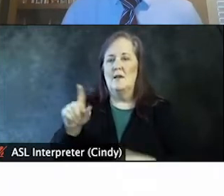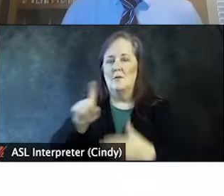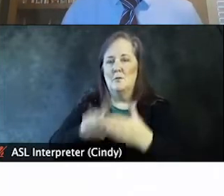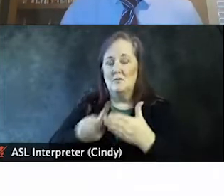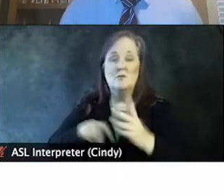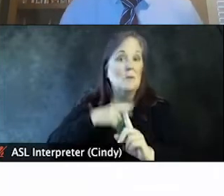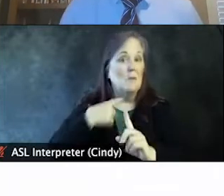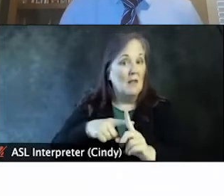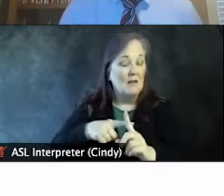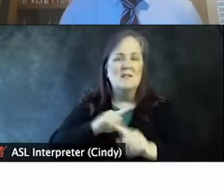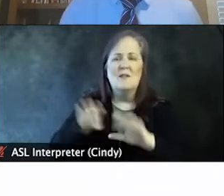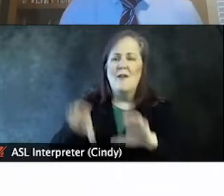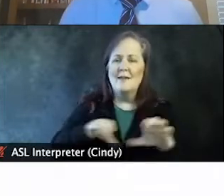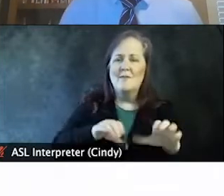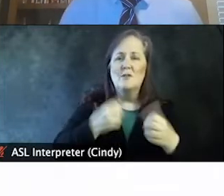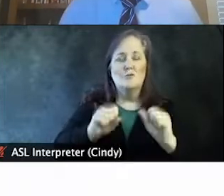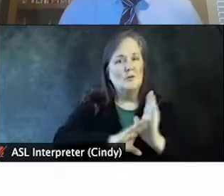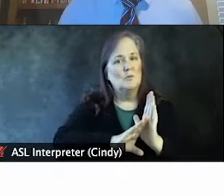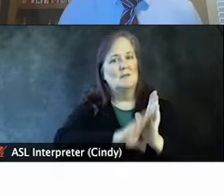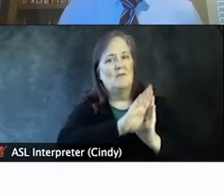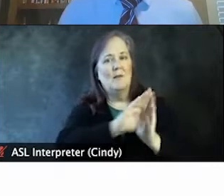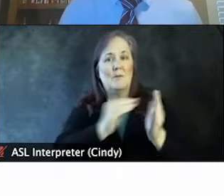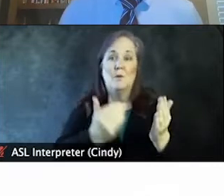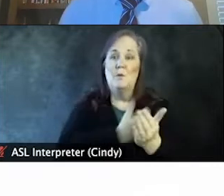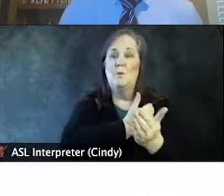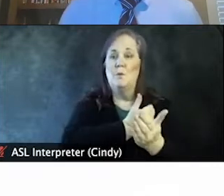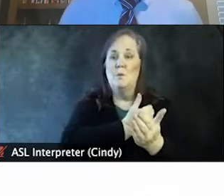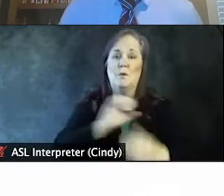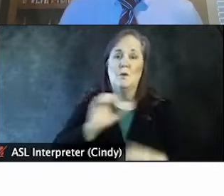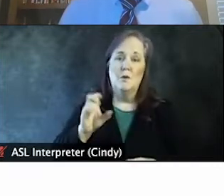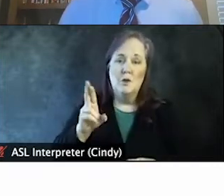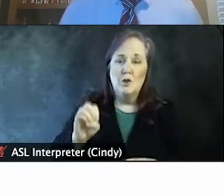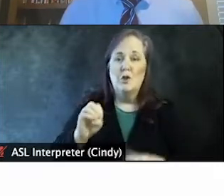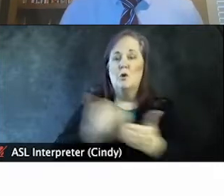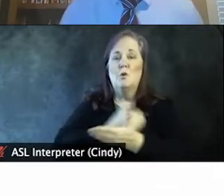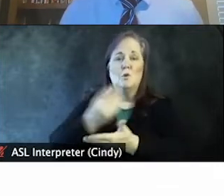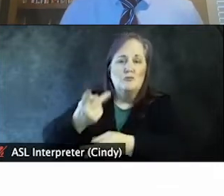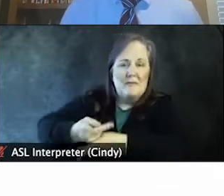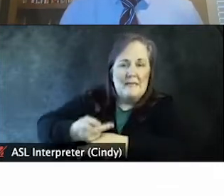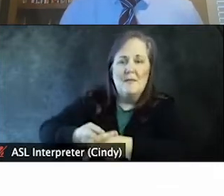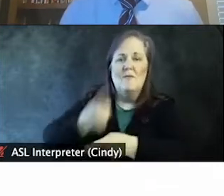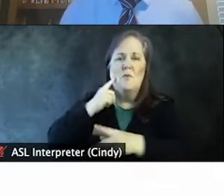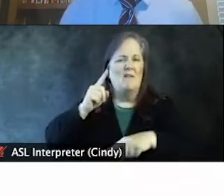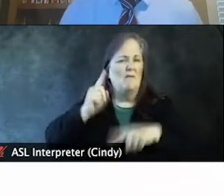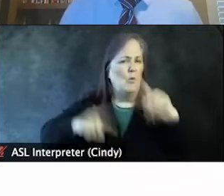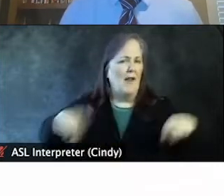and that measure authorized $3 billion in bonds to fund the program. And those funds have largely been spent.